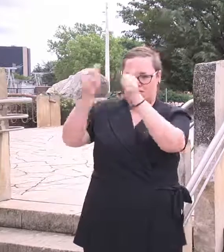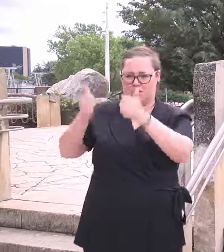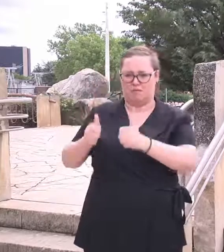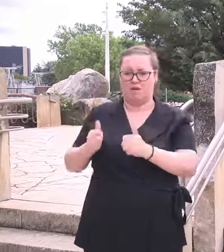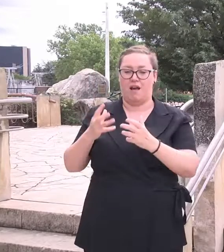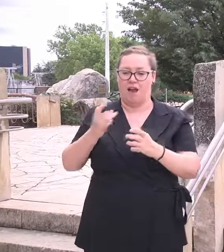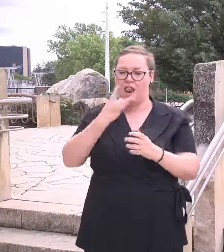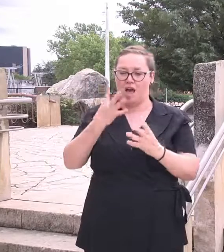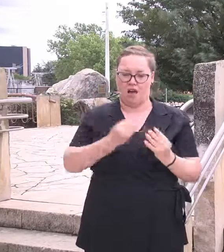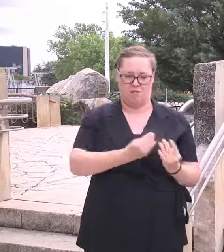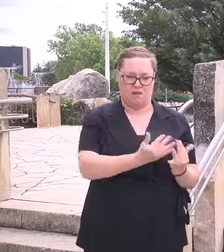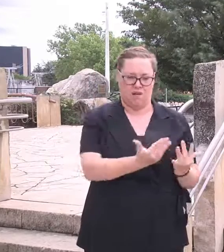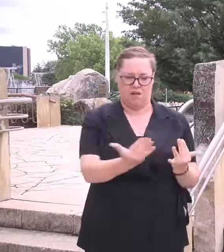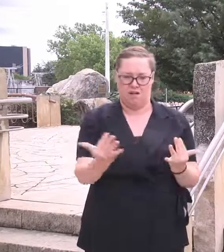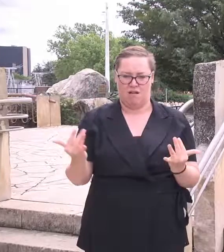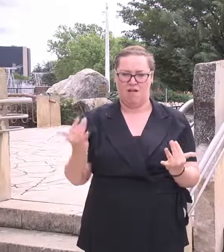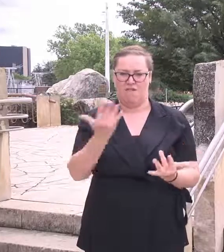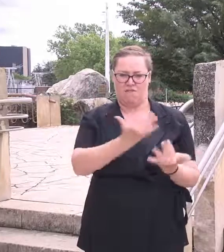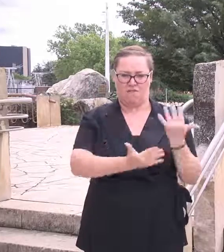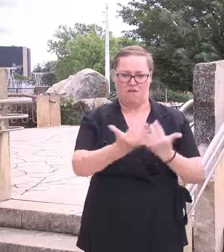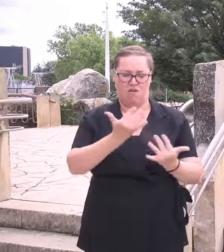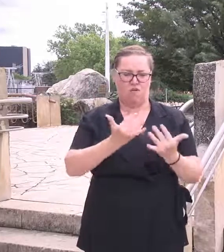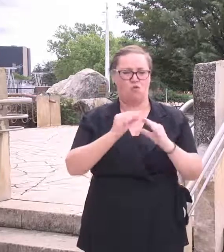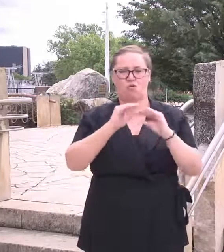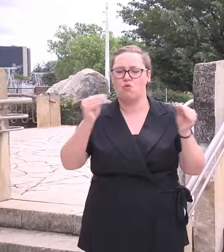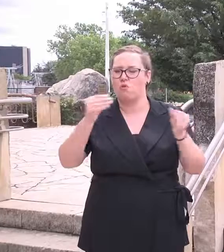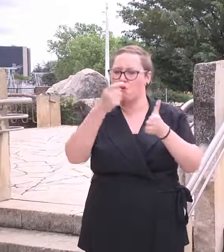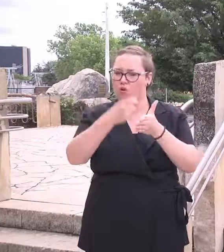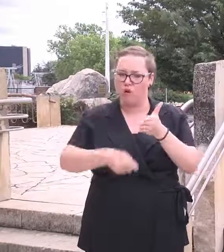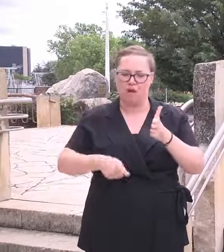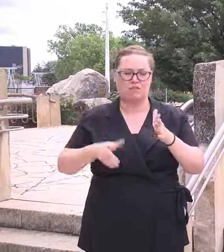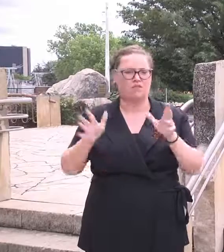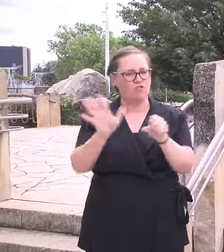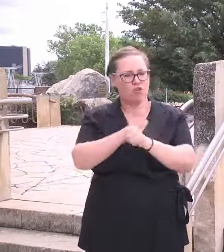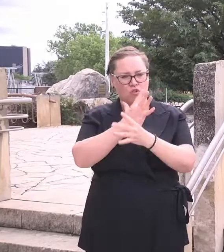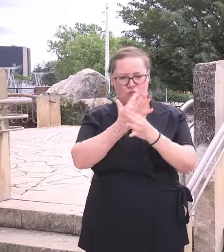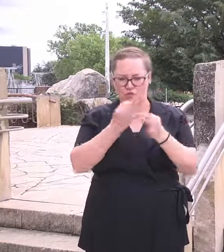cost to attend it's completely open and free to the public uh to come on out we encourage you to